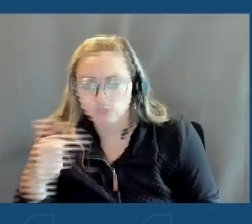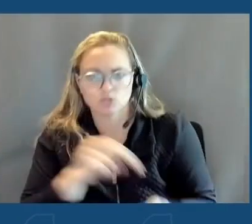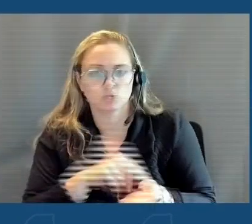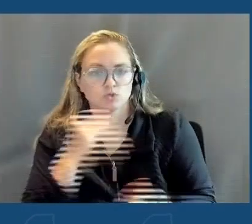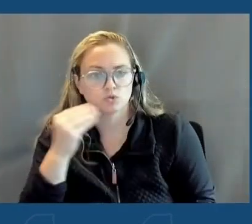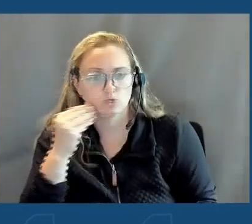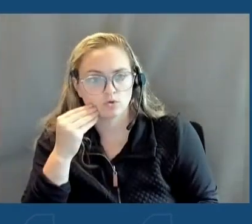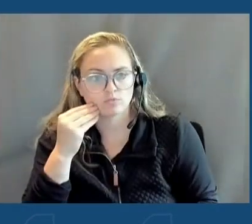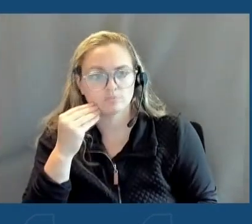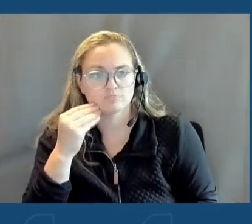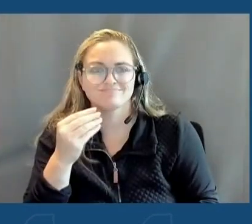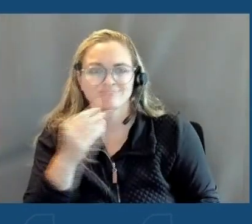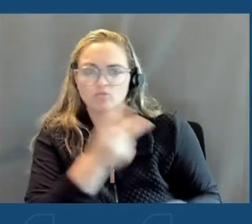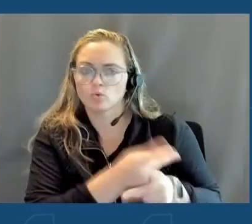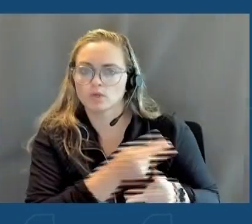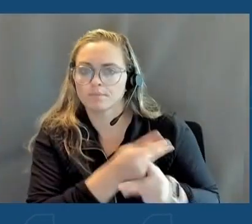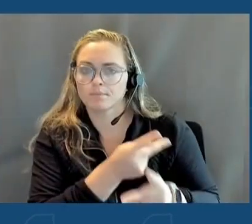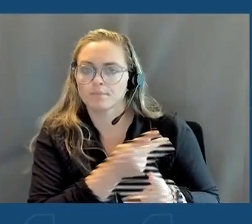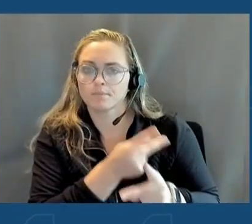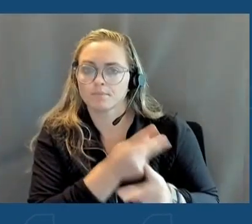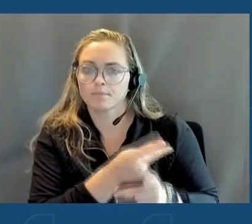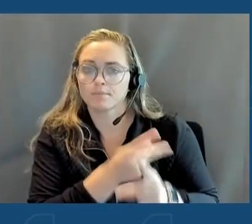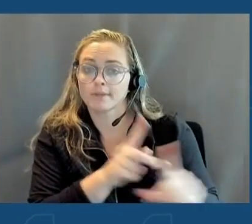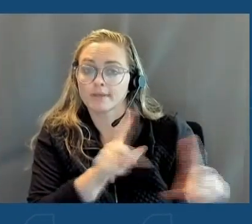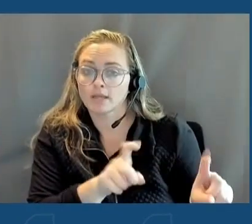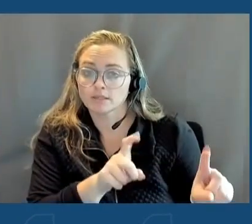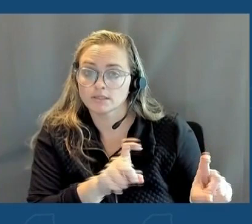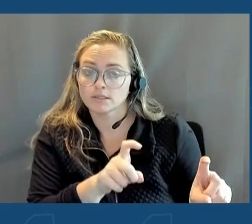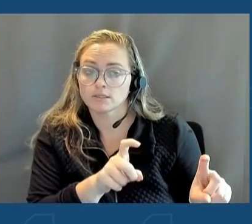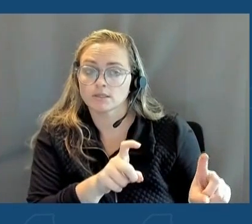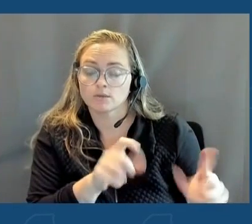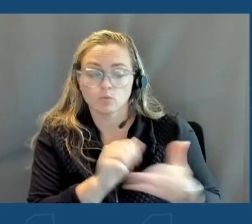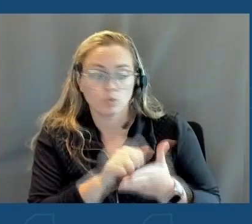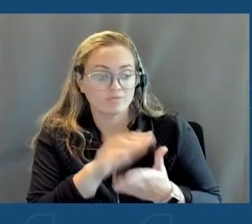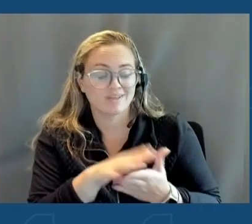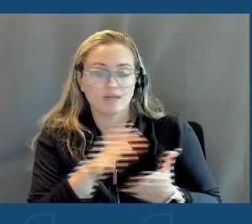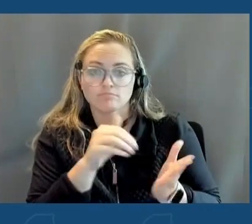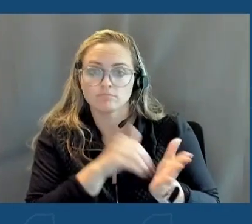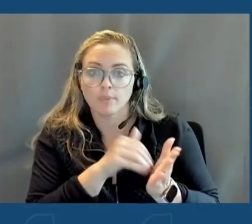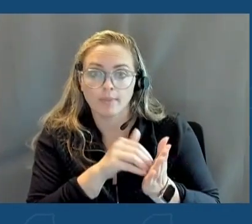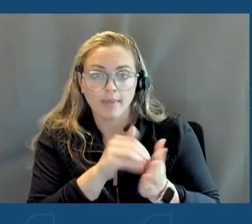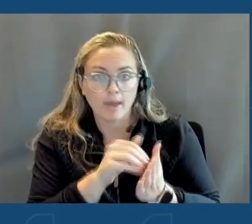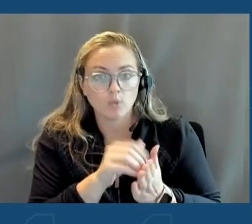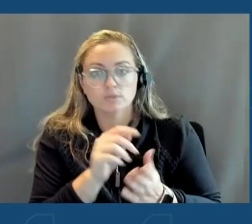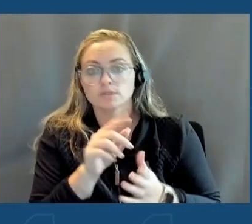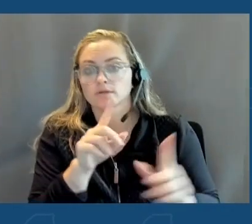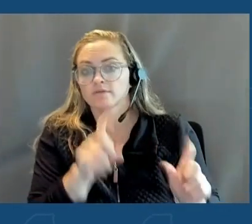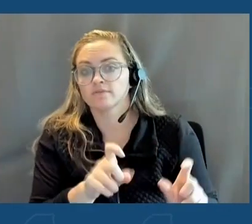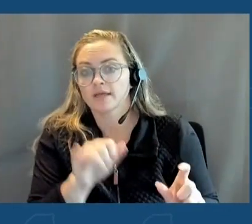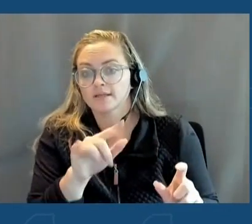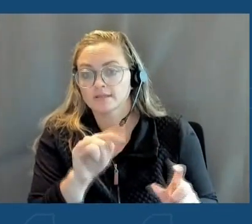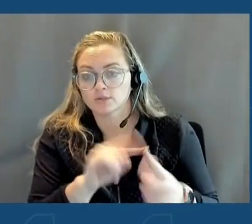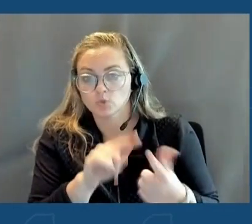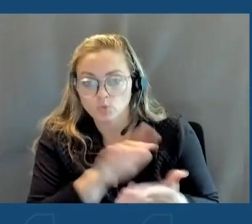LETTER TO EVERY NURSING HOME IN THE STATE REMINDING THEM OF THAT RESPONSIBILITY. WE ALSO WANT TO REMIND NURSING